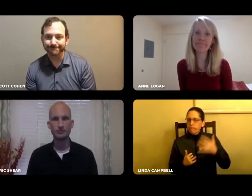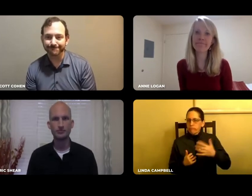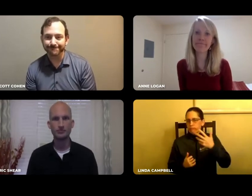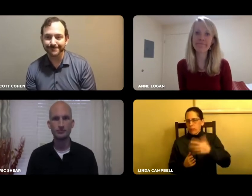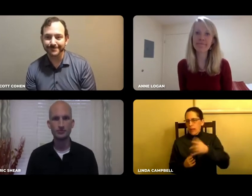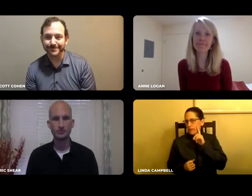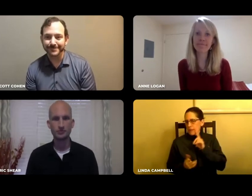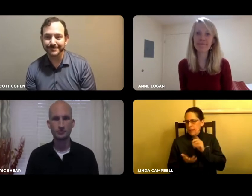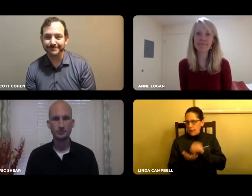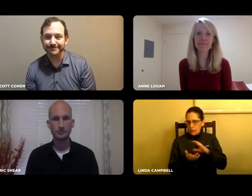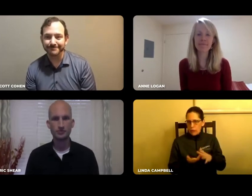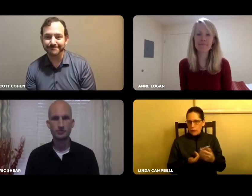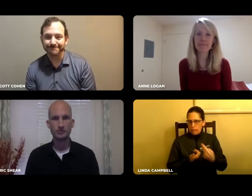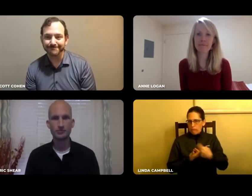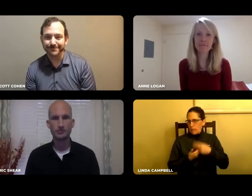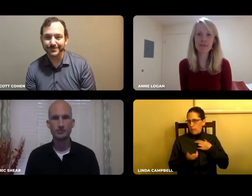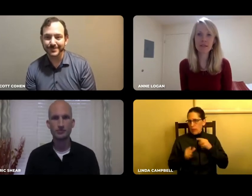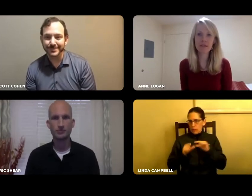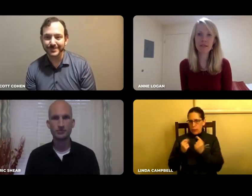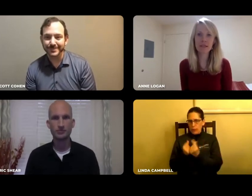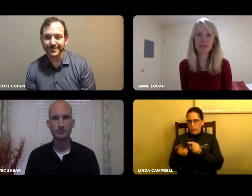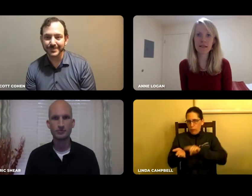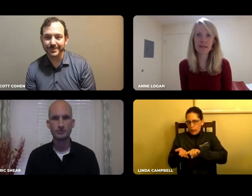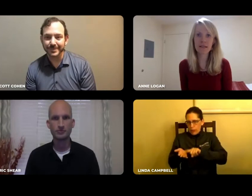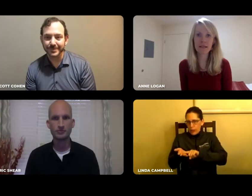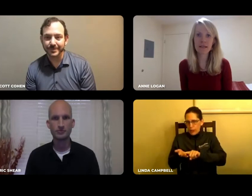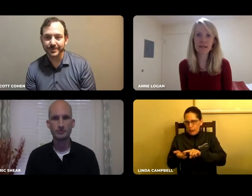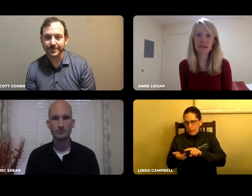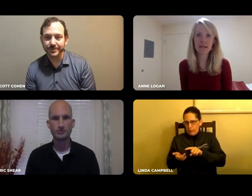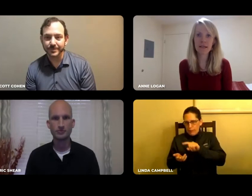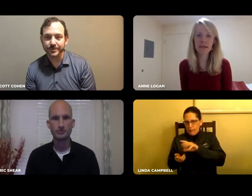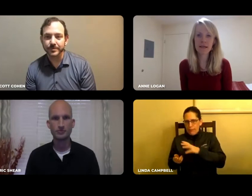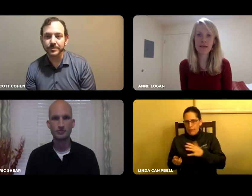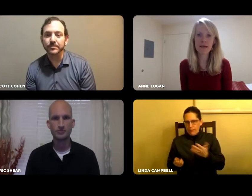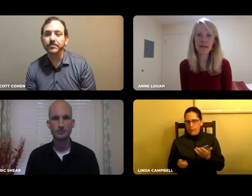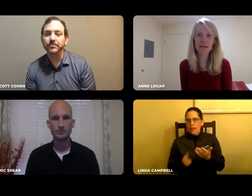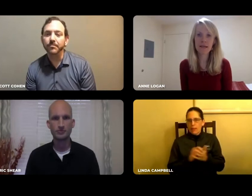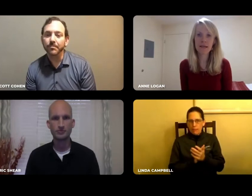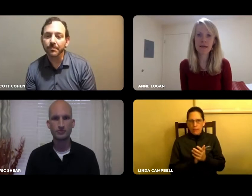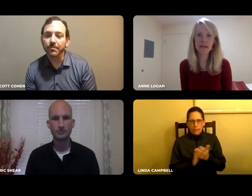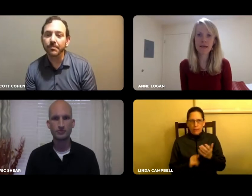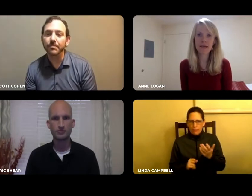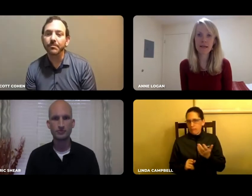Ever once in a while a deaf person will join my research group cohort.